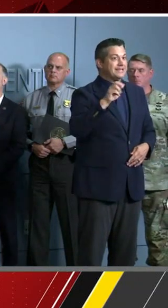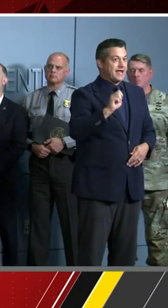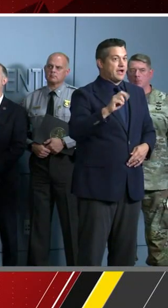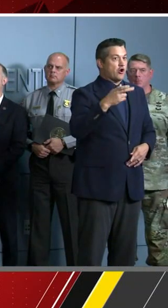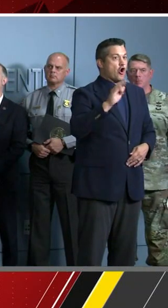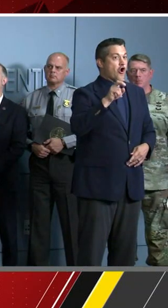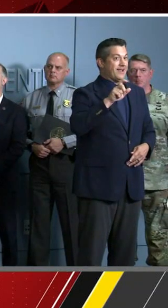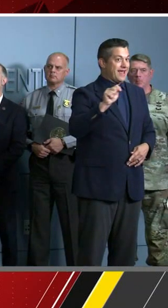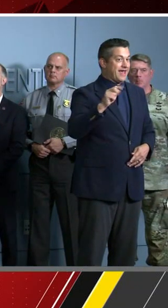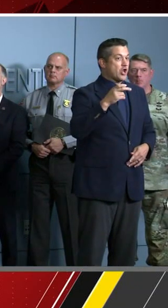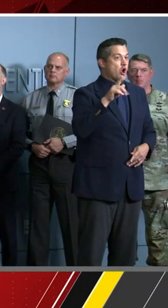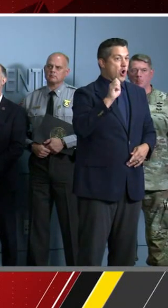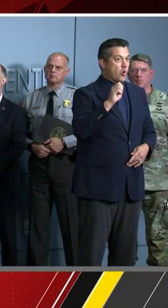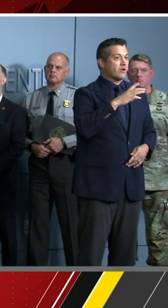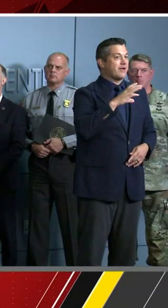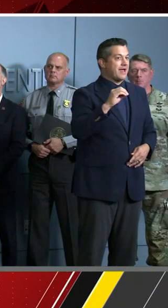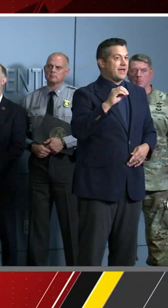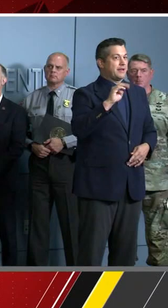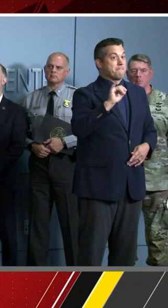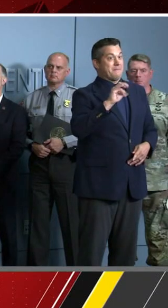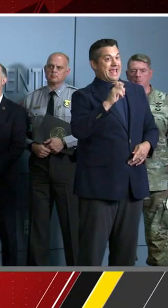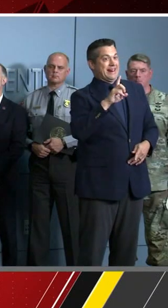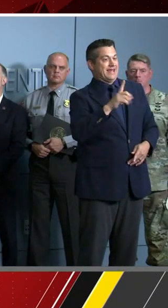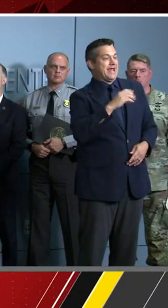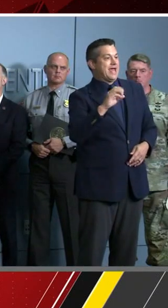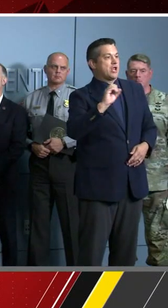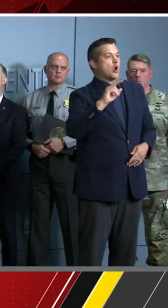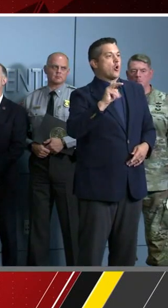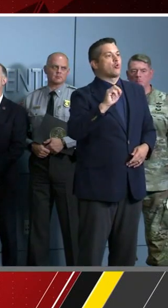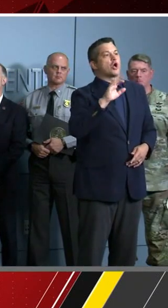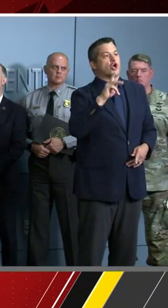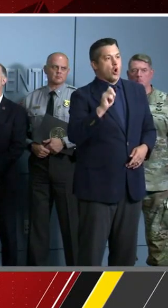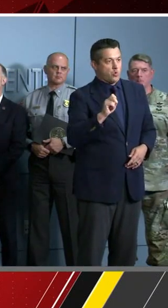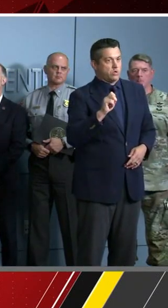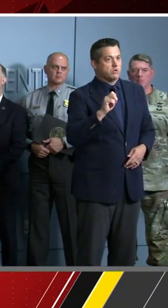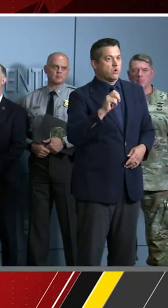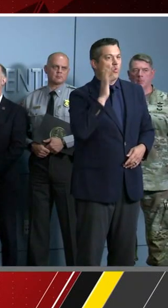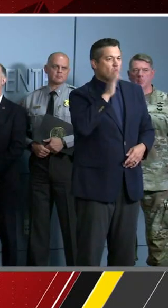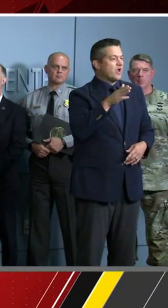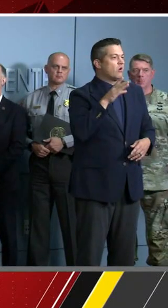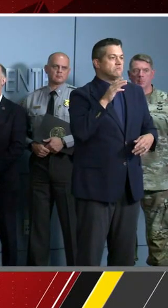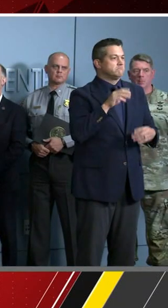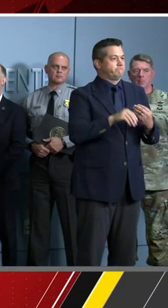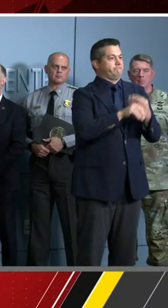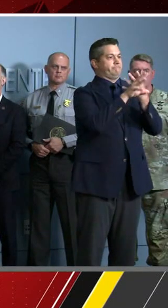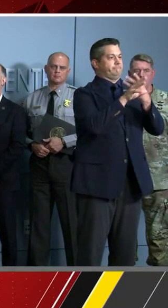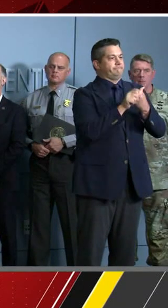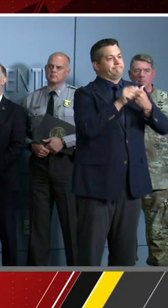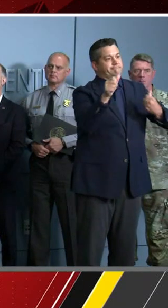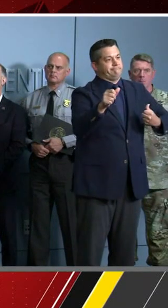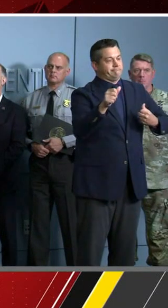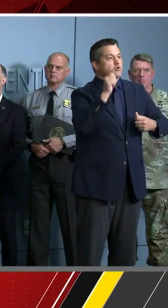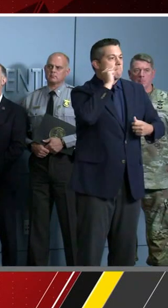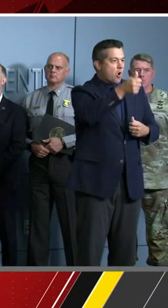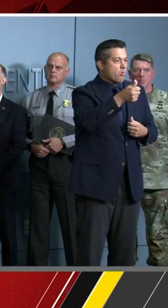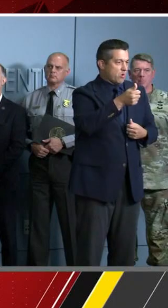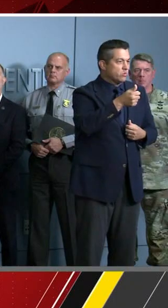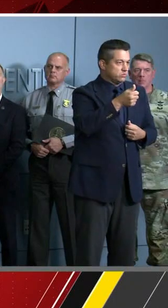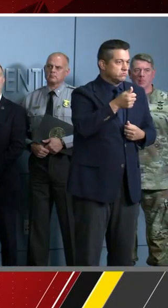Hyde. Both mainland and Ocracoke , New Hanover, Pender and